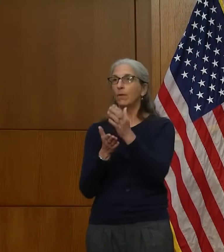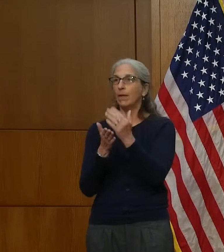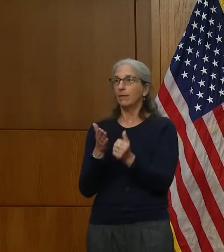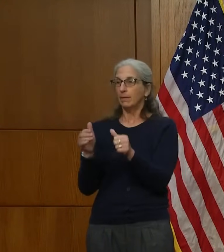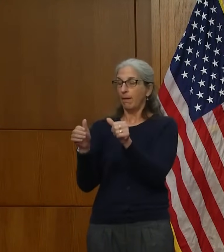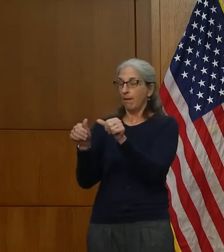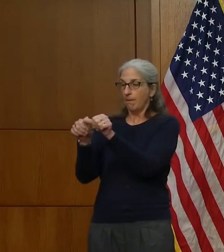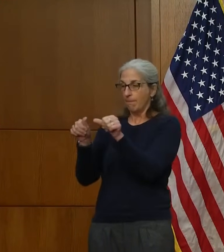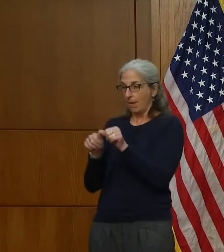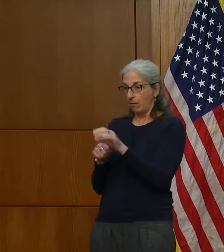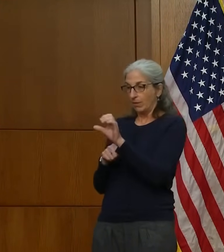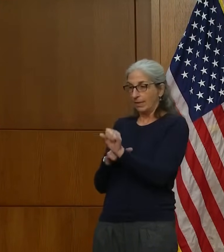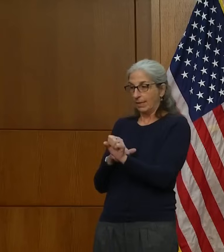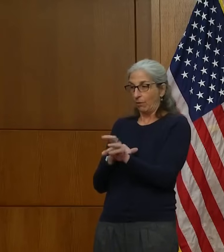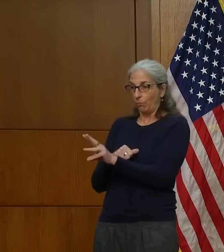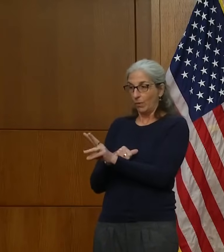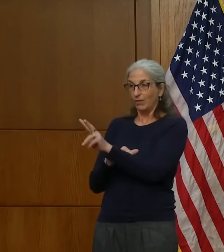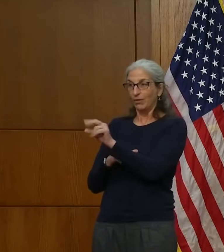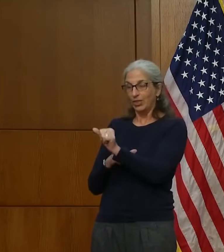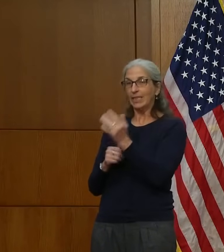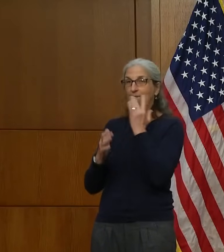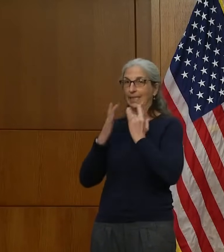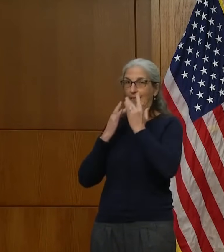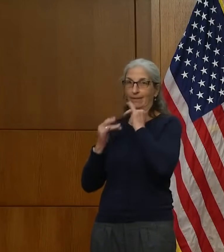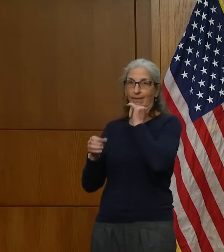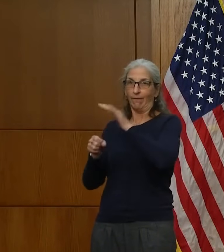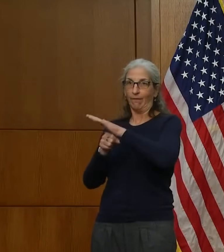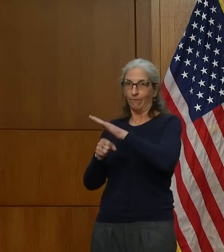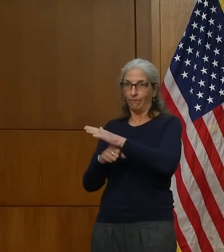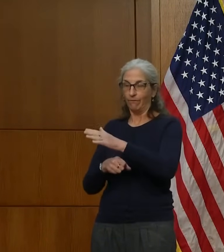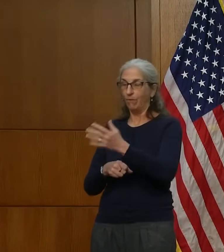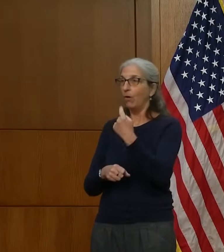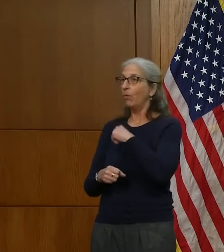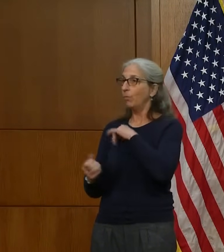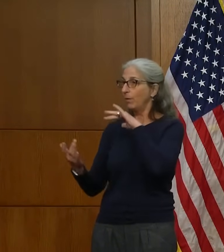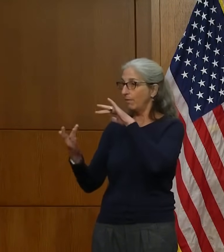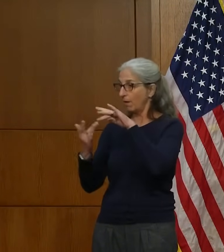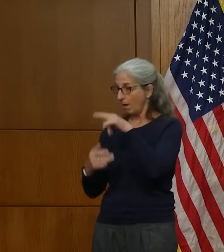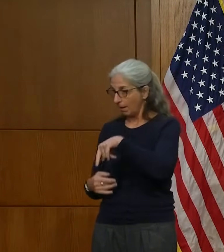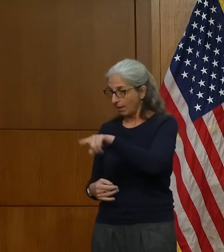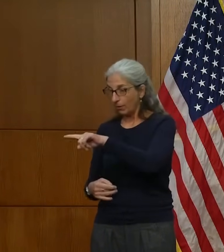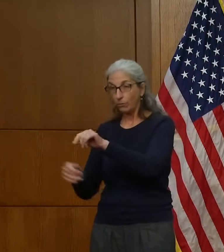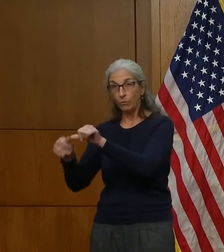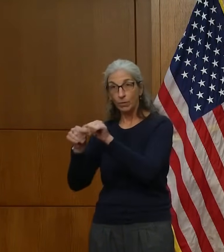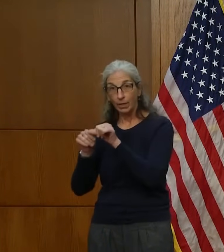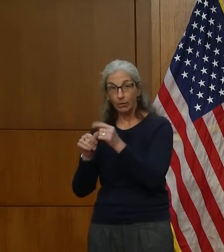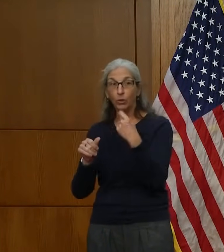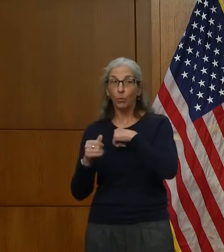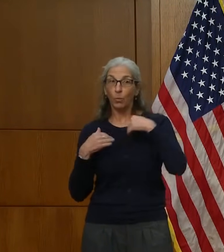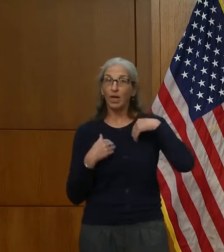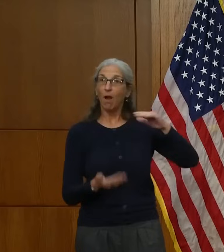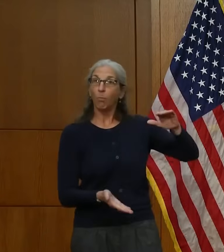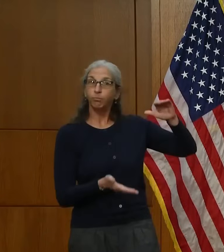PERSONAL PROTECTIVE EQUIPMENT. THERE HAVE BEEN SOME AREAS IN